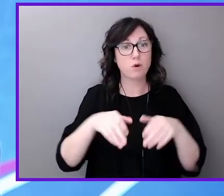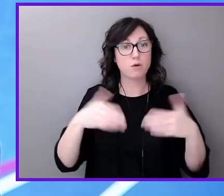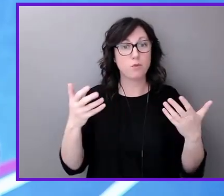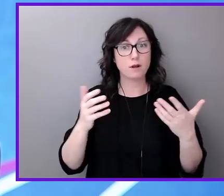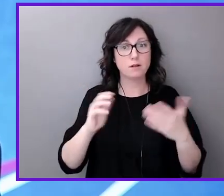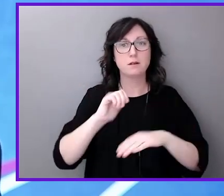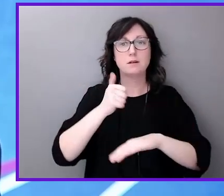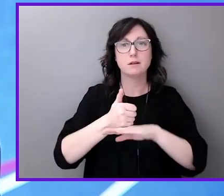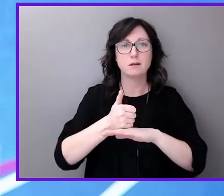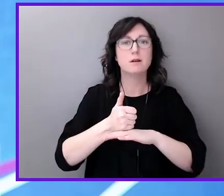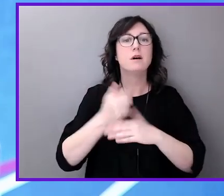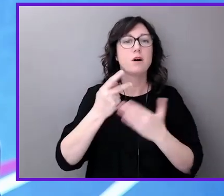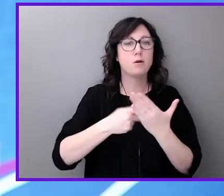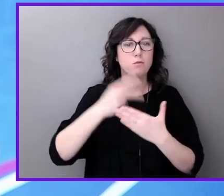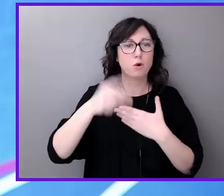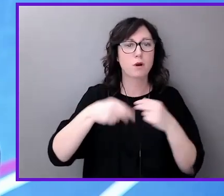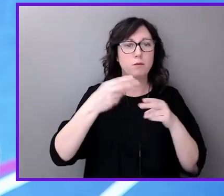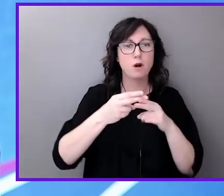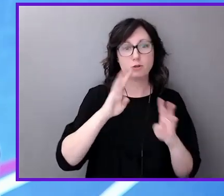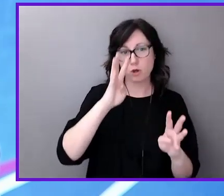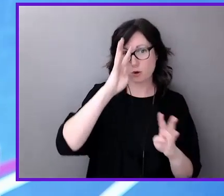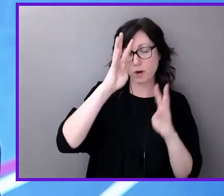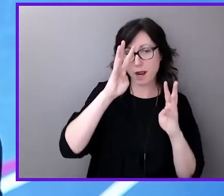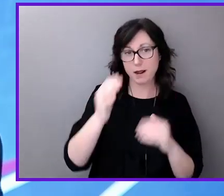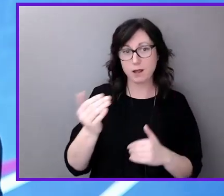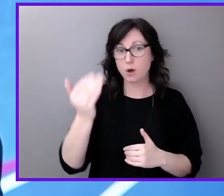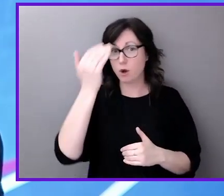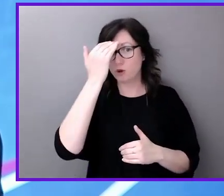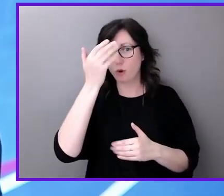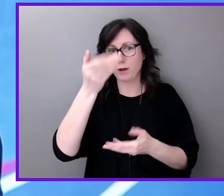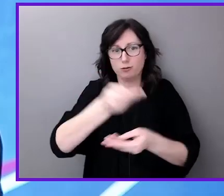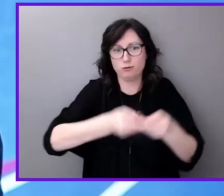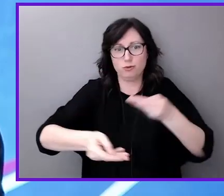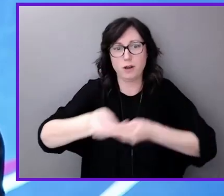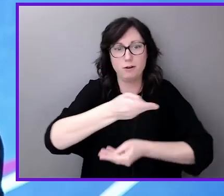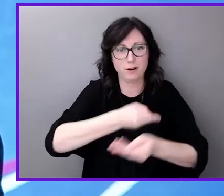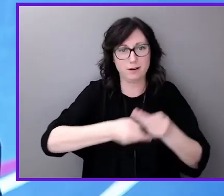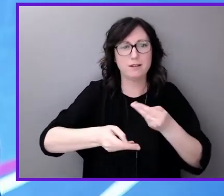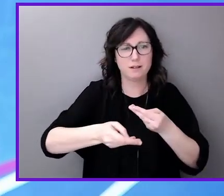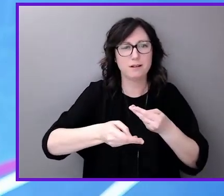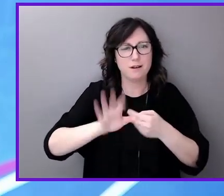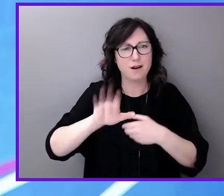Knowing and Sharing program, a funding program with a genuine aspiration